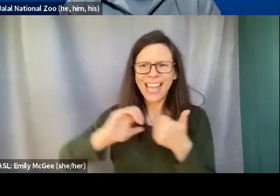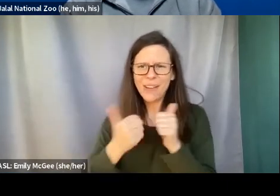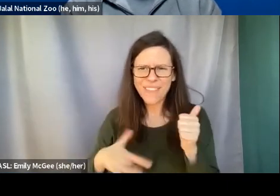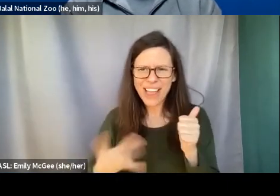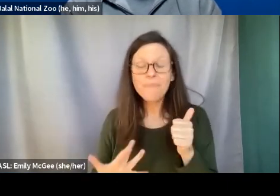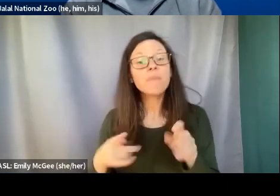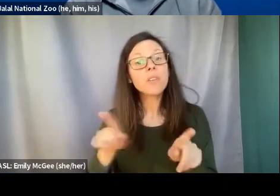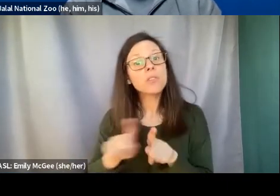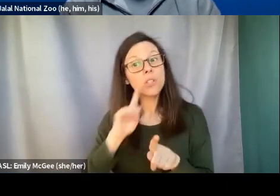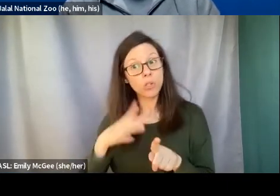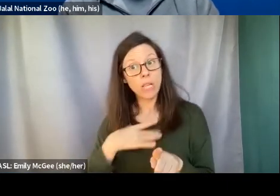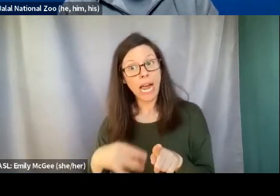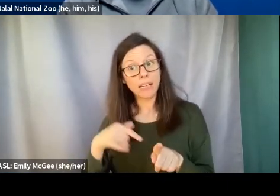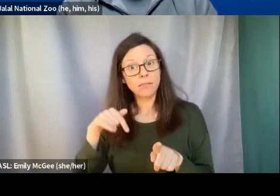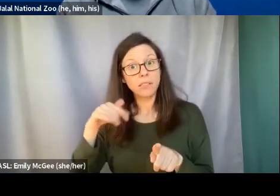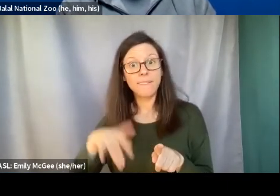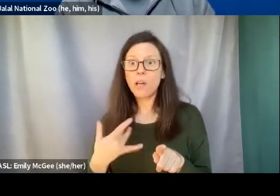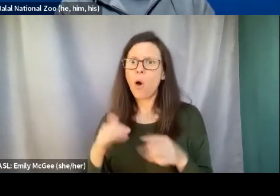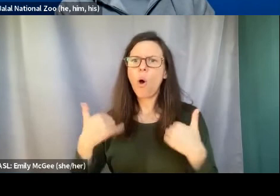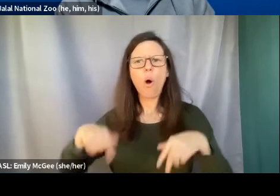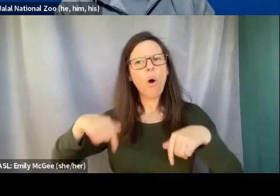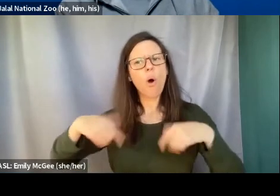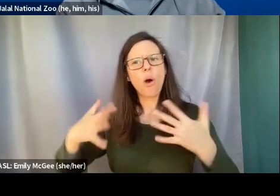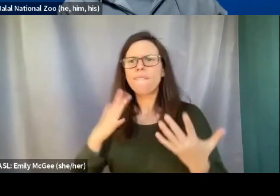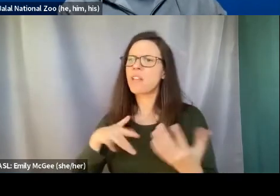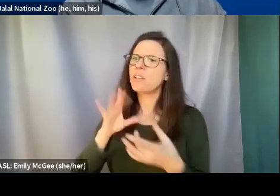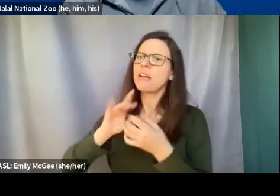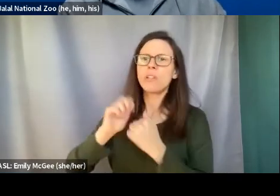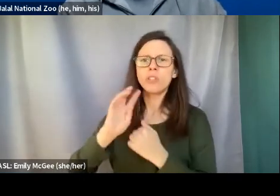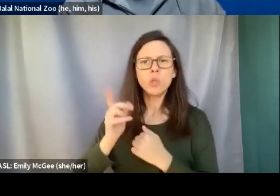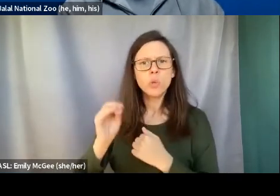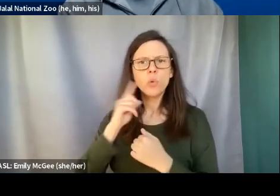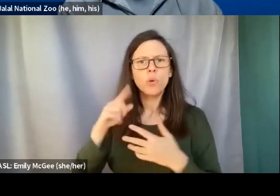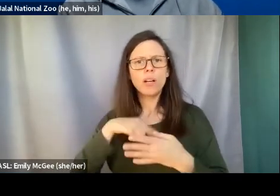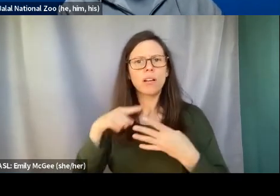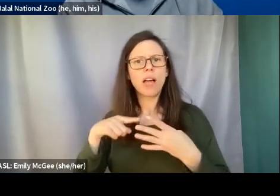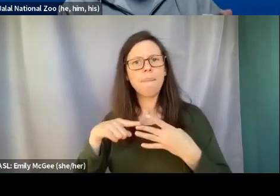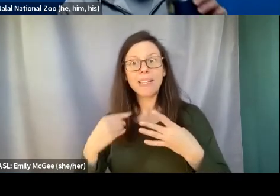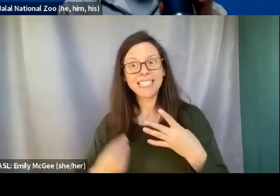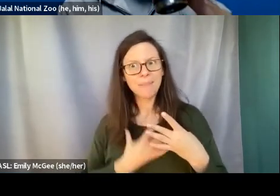connected to the zoo? Inspired to save species? Excited about STEAM careers and curious about zoo